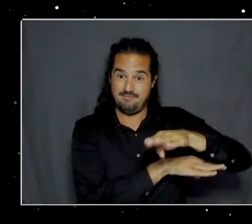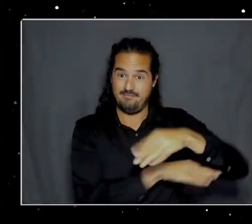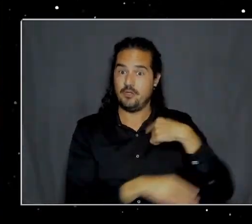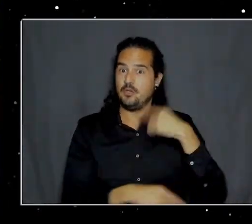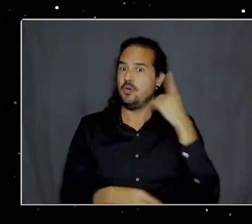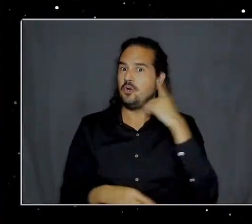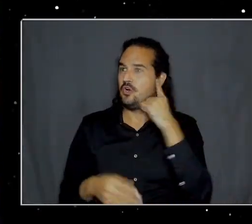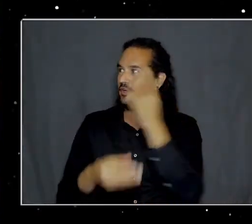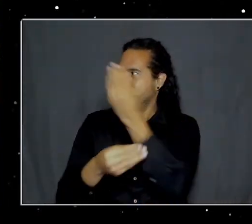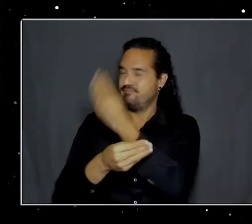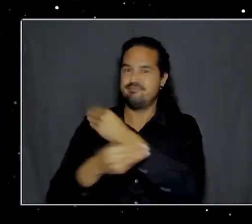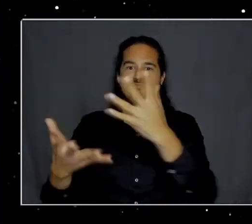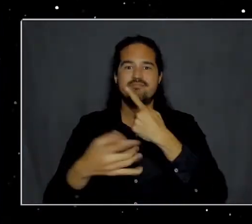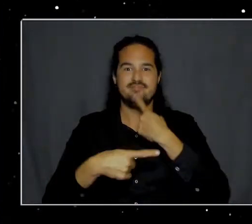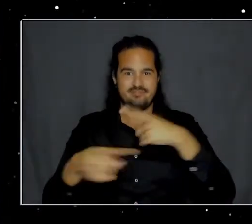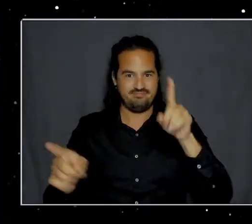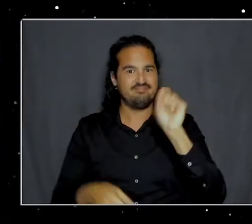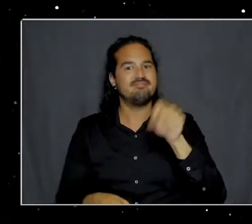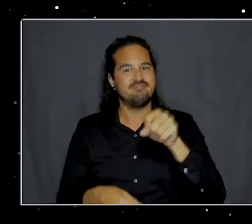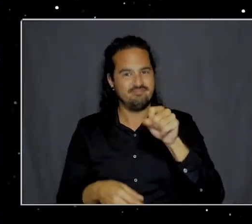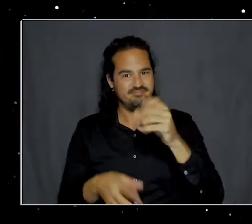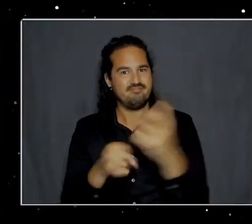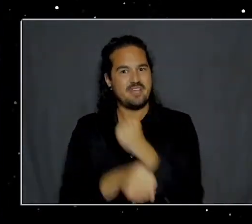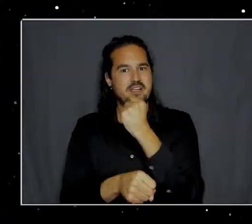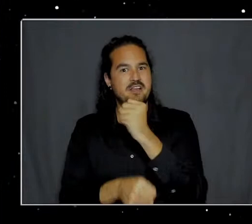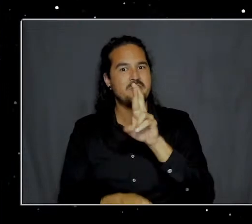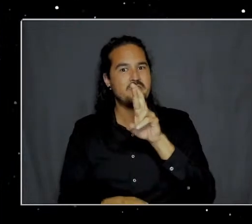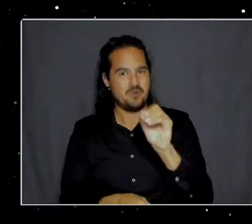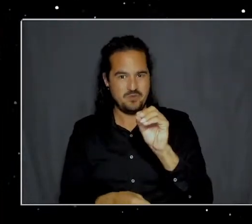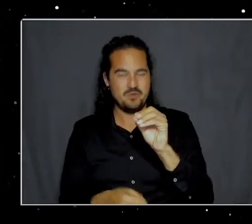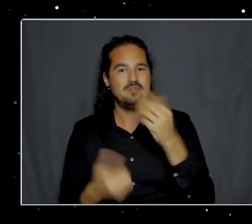MATTER MARCH THAT AFTERNOON, AND HEARD THEM ANNOUNCE THAT THIS ORDER HAD COME DOWN ON THE